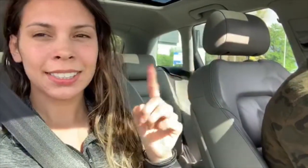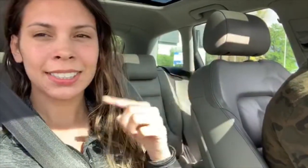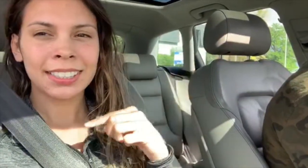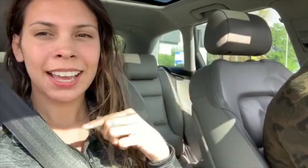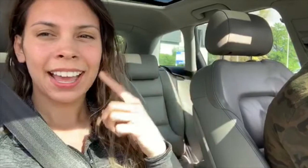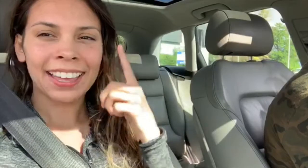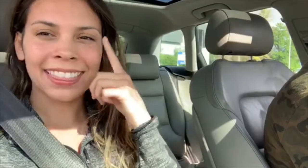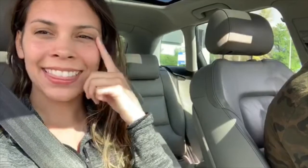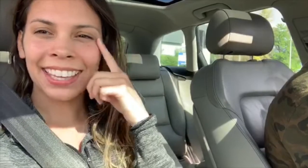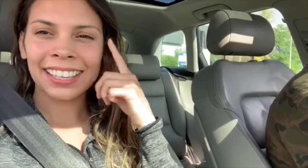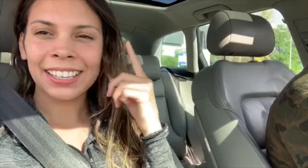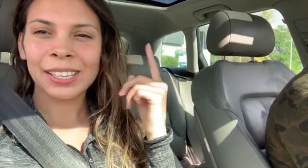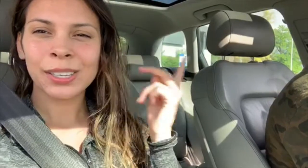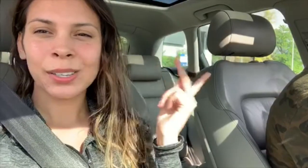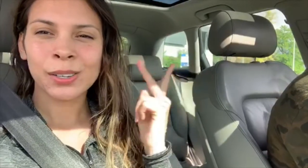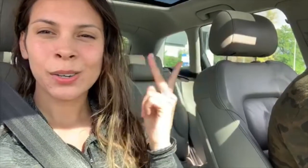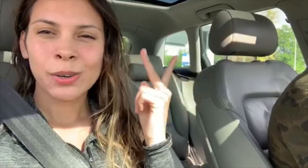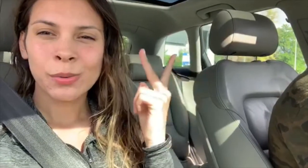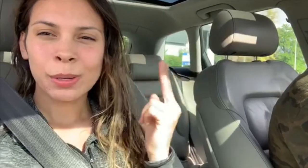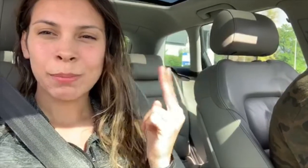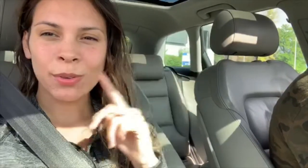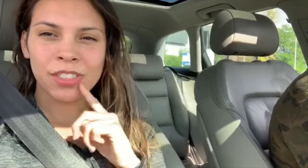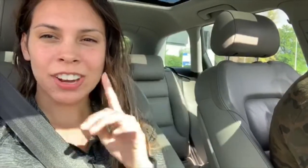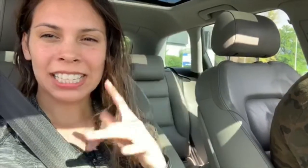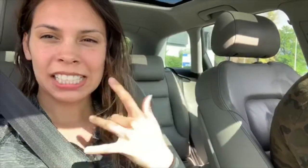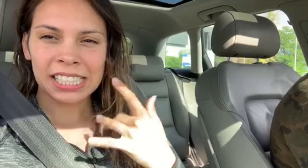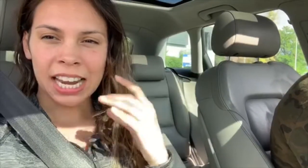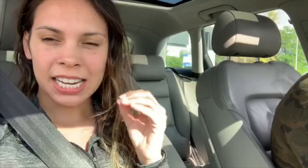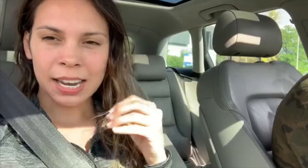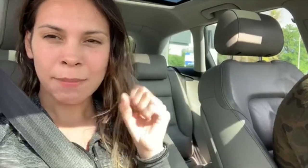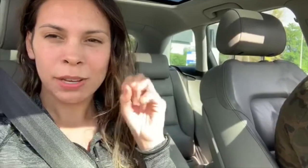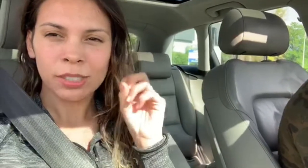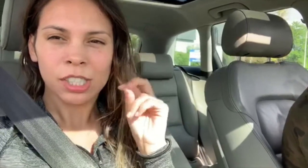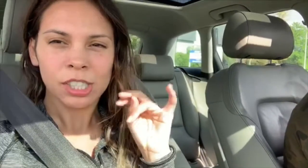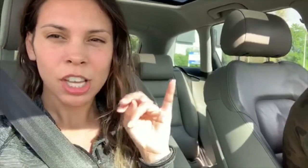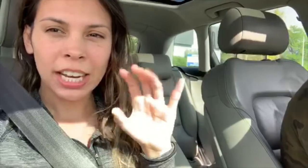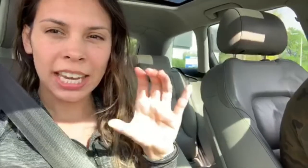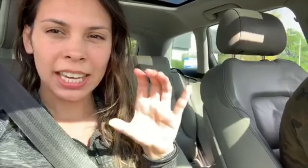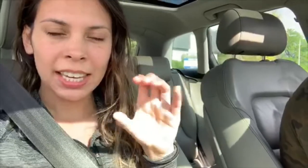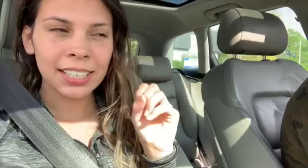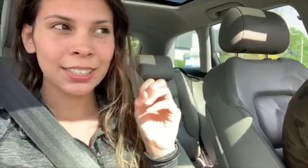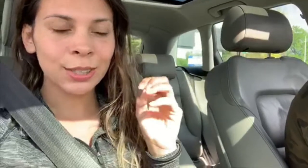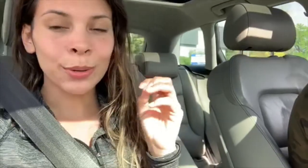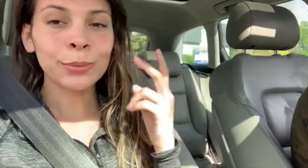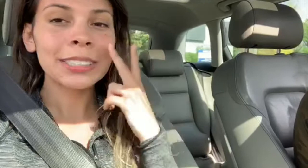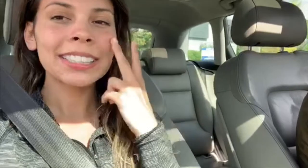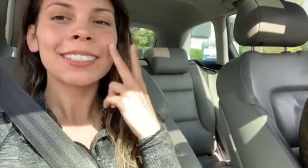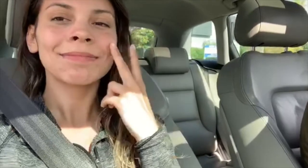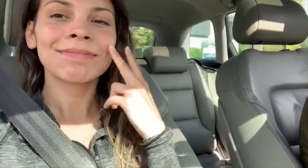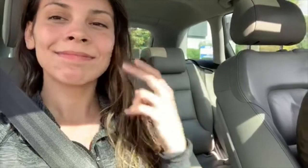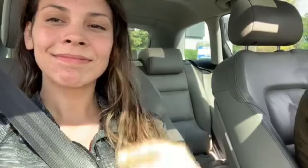I think we both are excited about Sonic So we'll see!